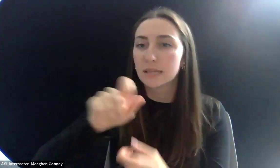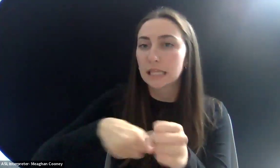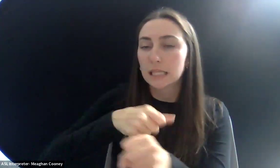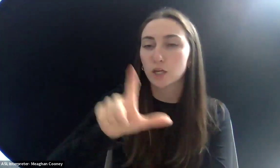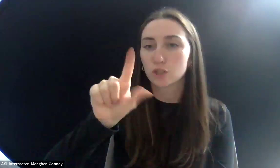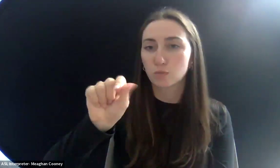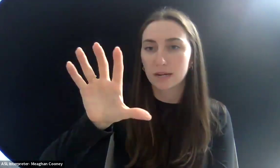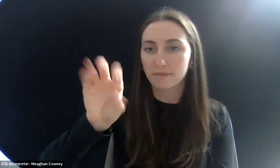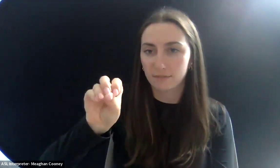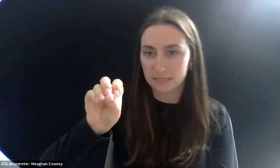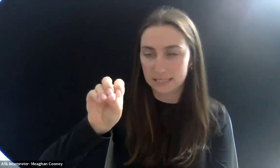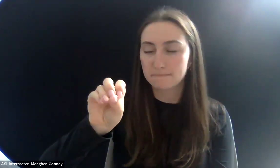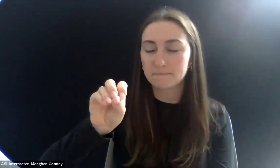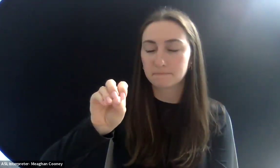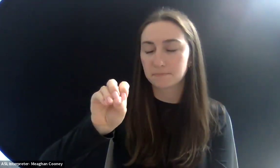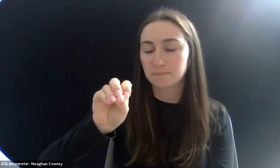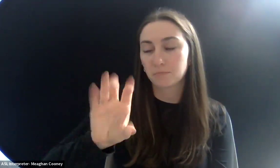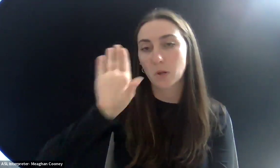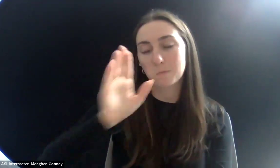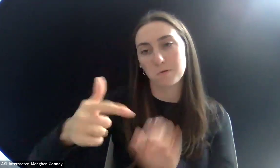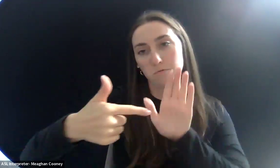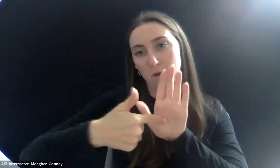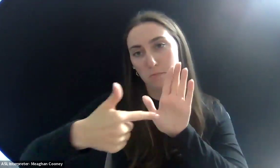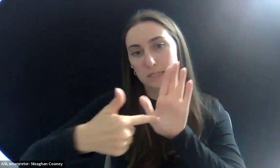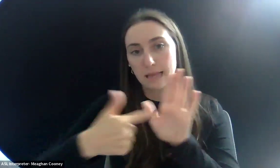So that would be more representative of the of the